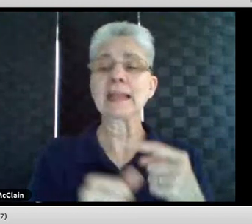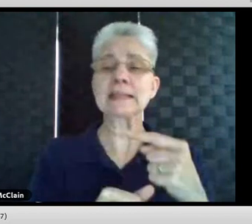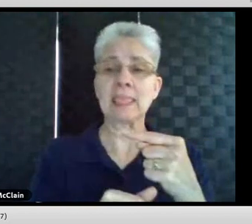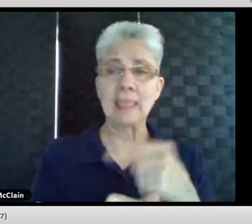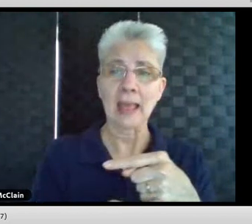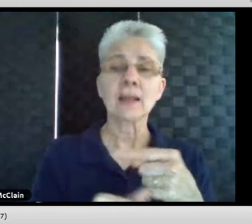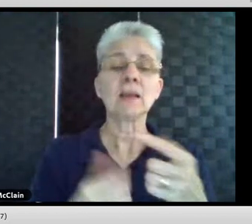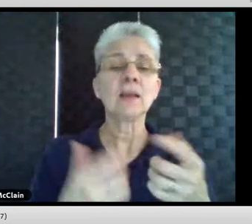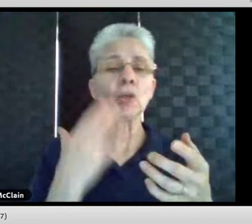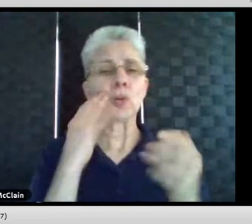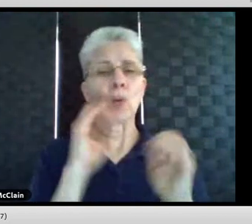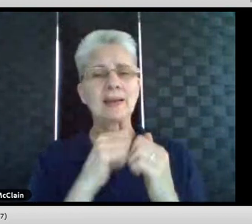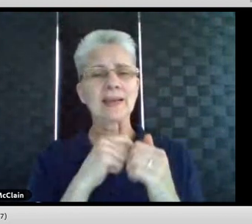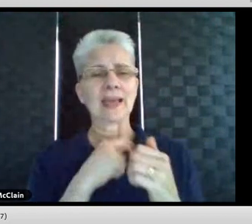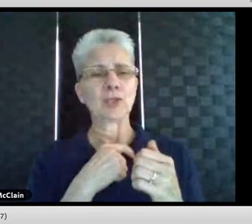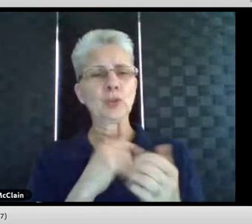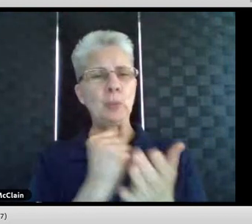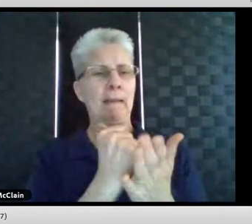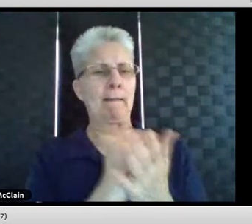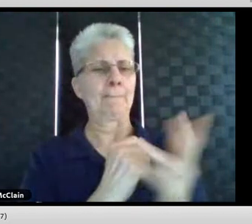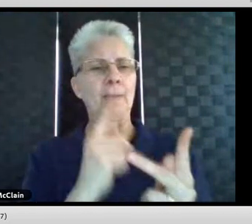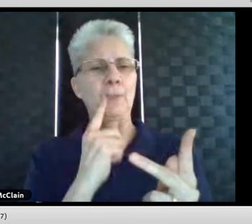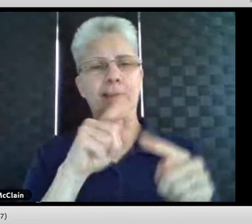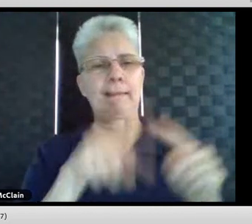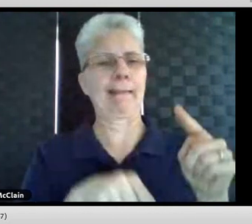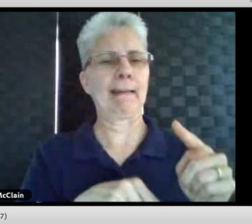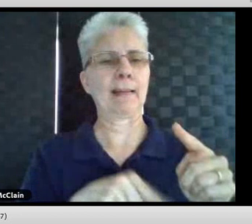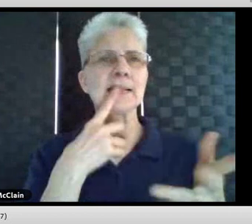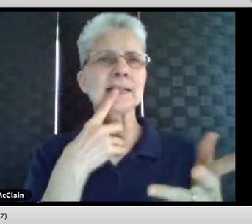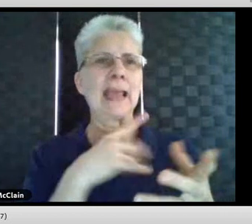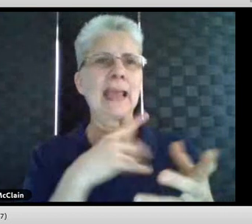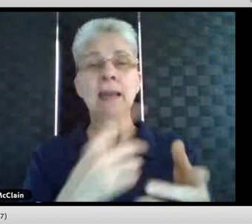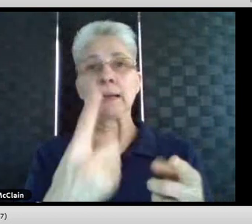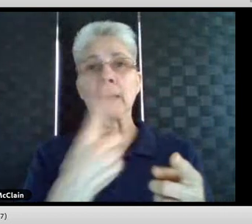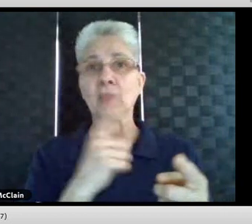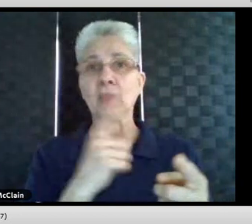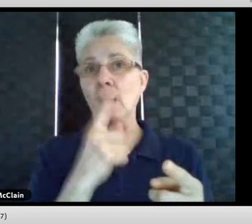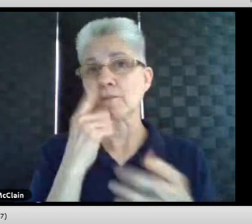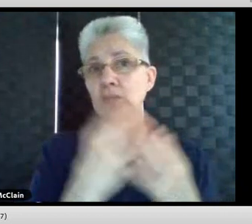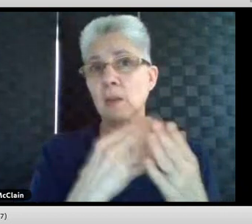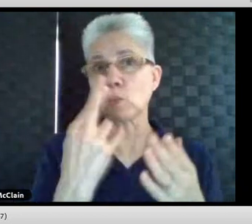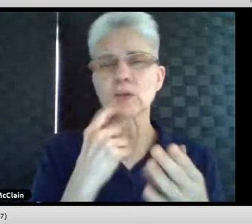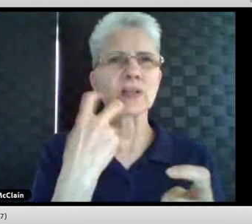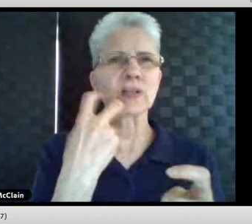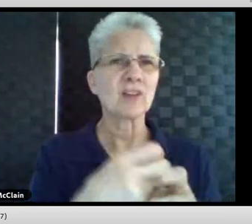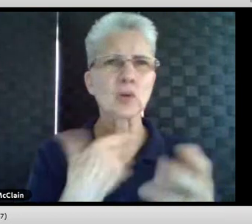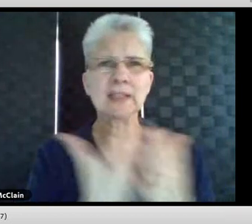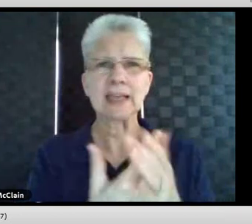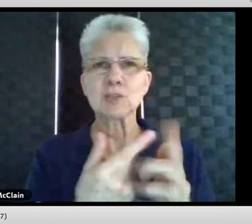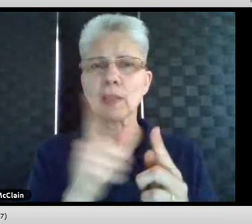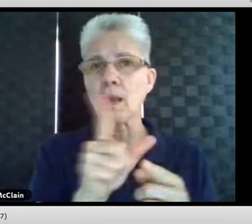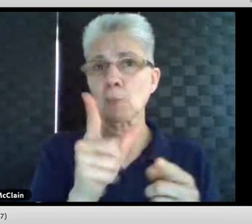You know, how can you accommodate people who can't, say, get into your library for some reason or it's difficult to get into your library?